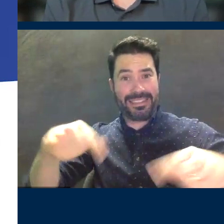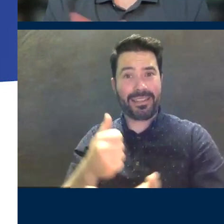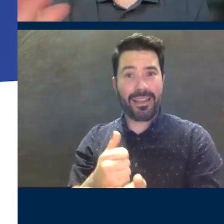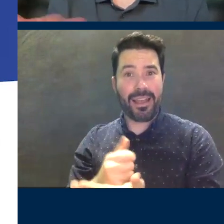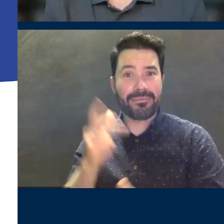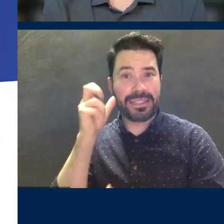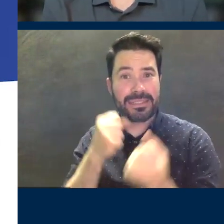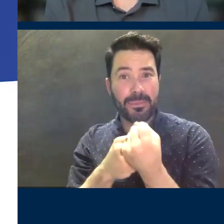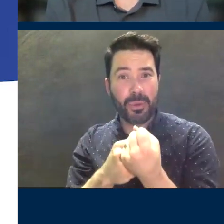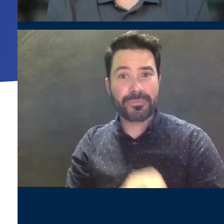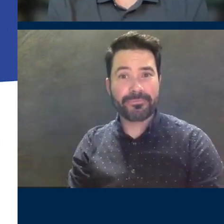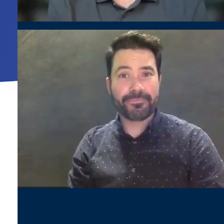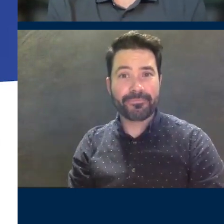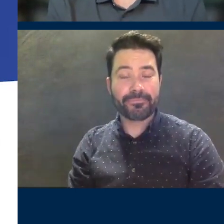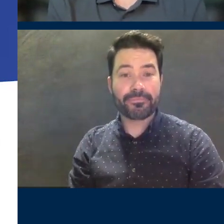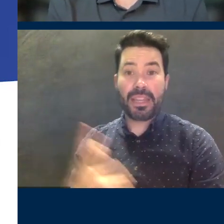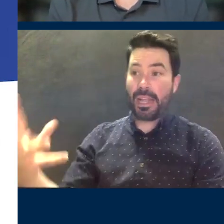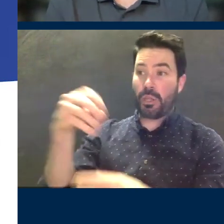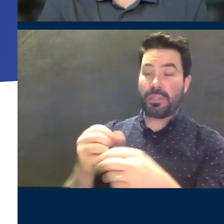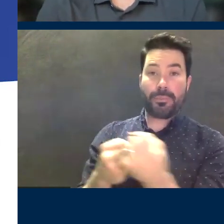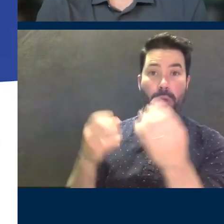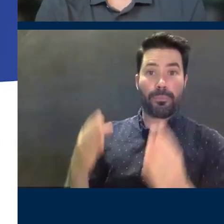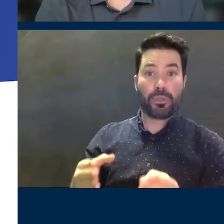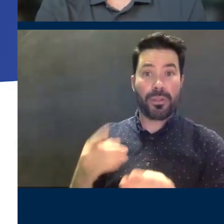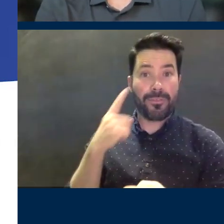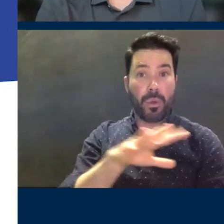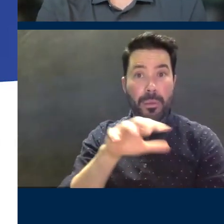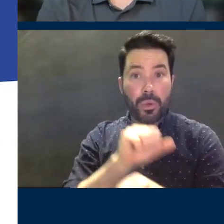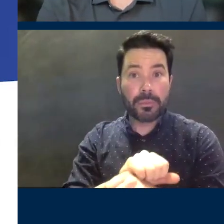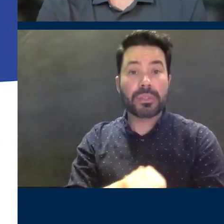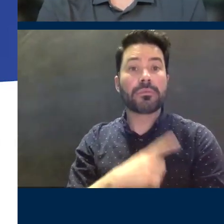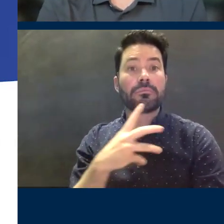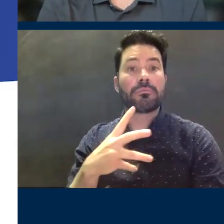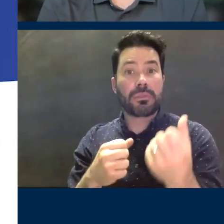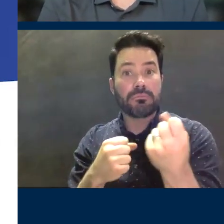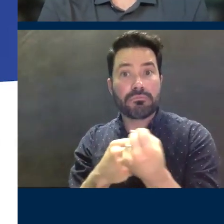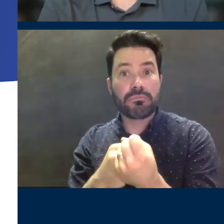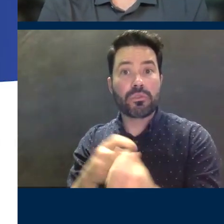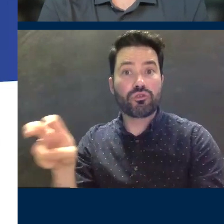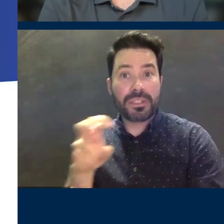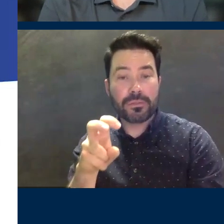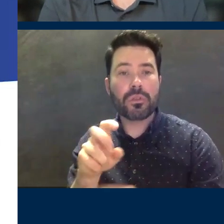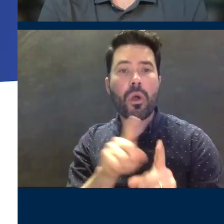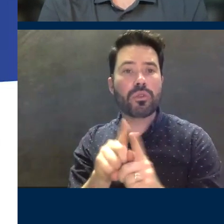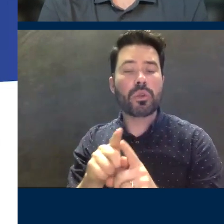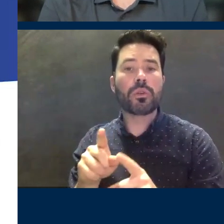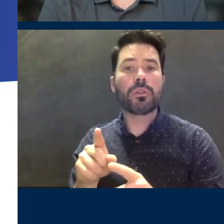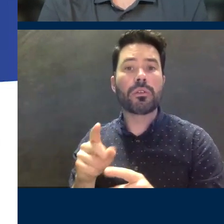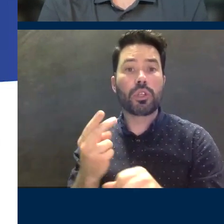The inclusion, support person and appointments assistant, with assistance, with transfers, and also the use of a transparent mask.